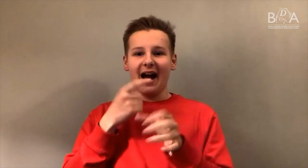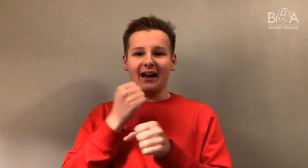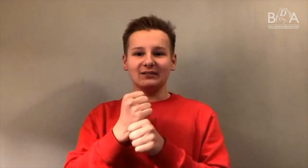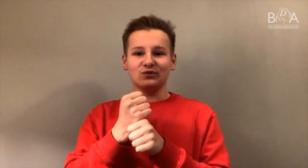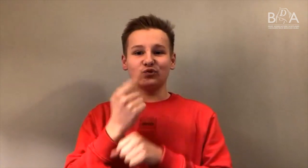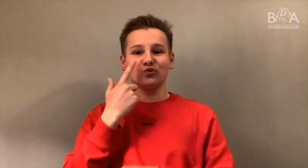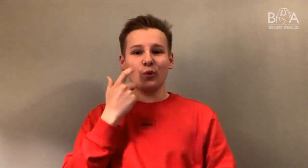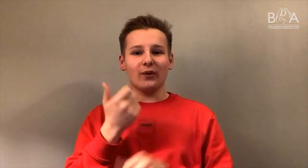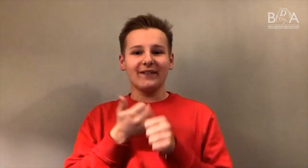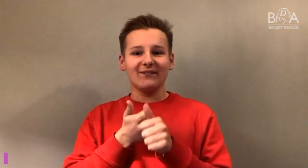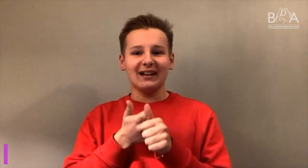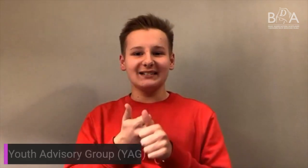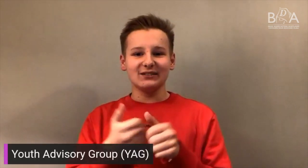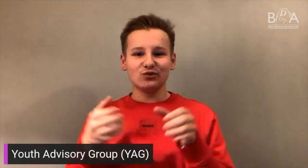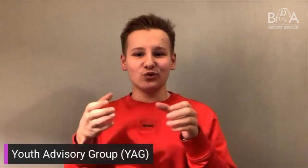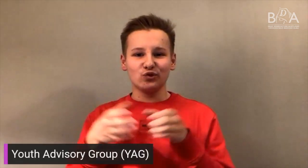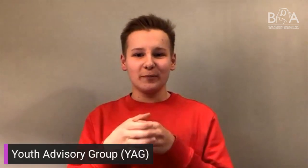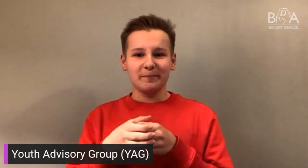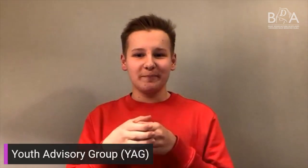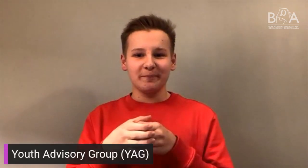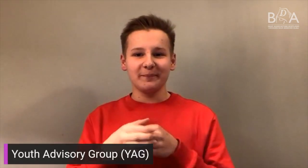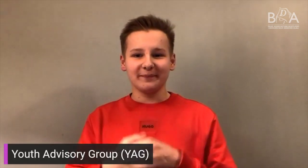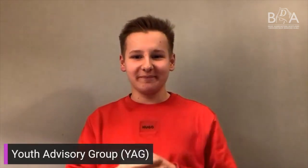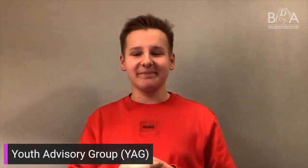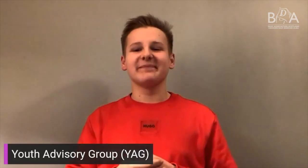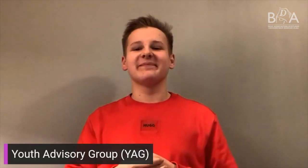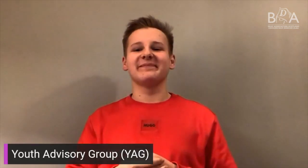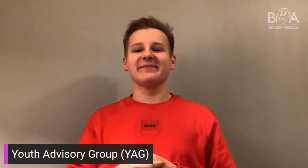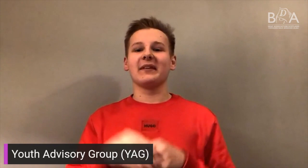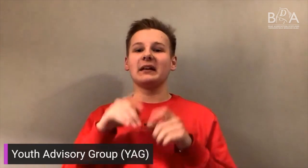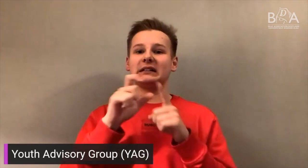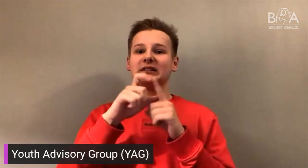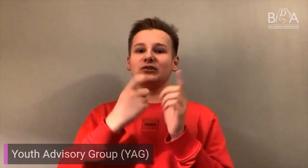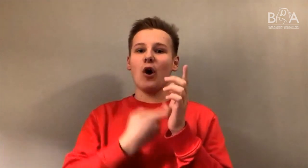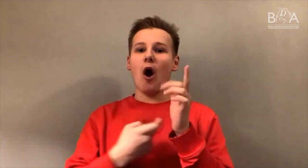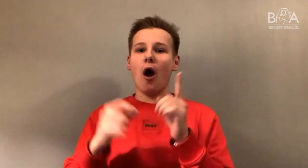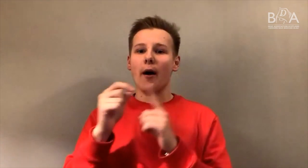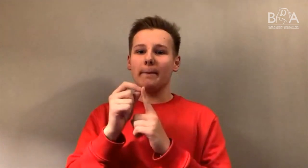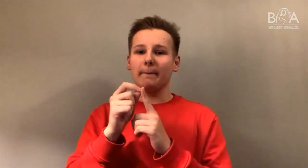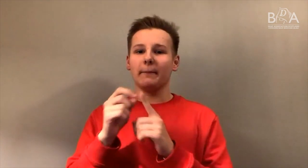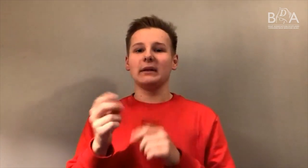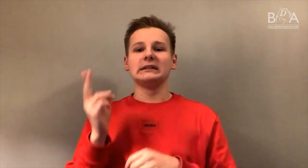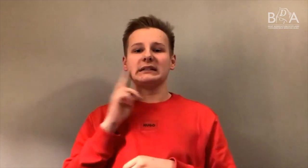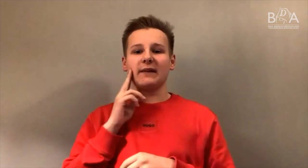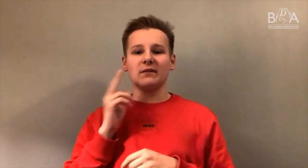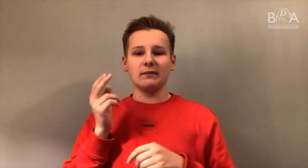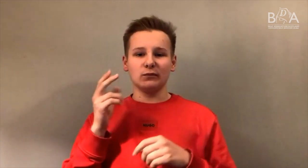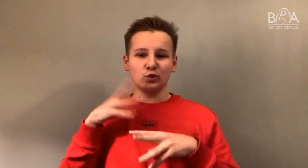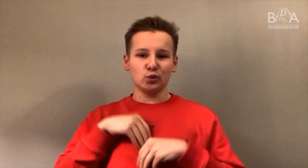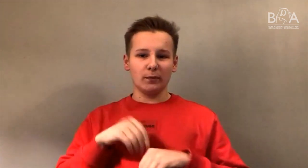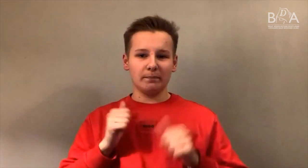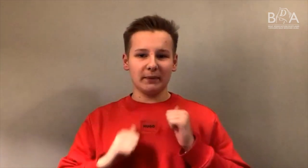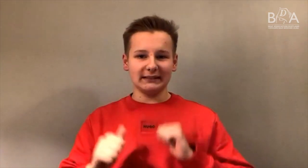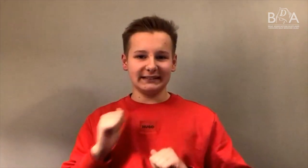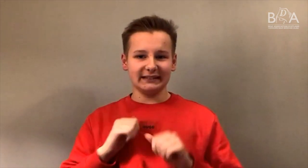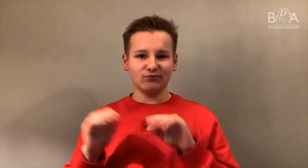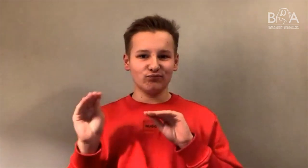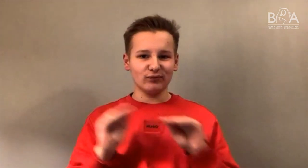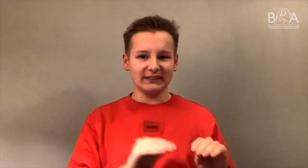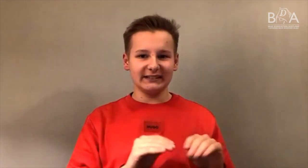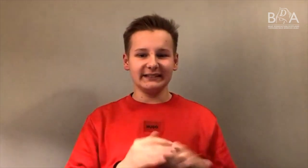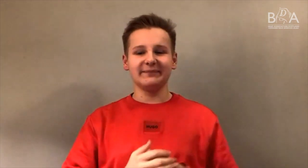of the Youth Advisory Group, and that is part of the Deaf Roots and Pride project,